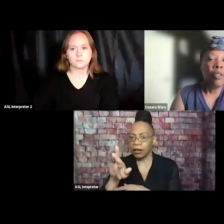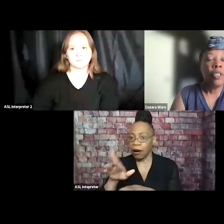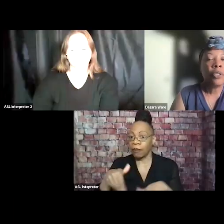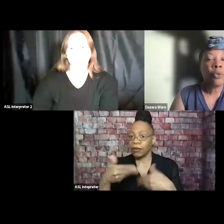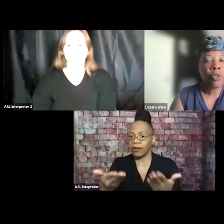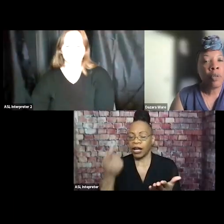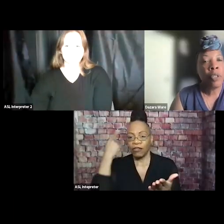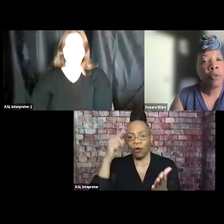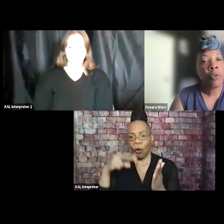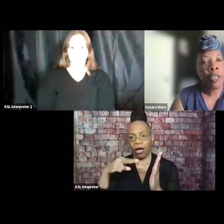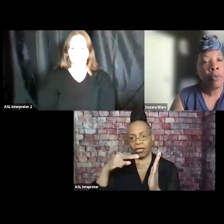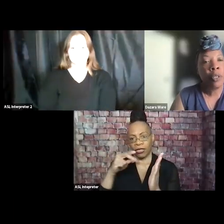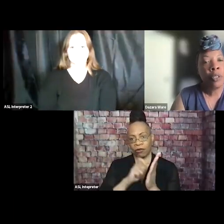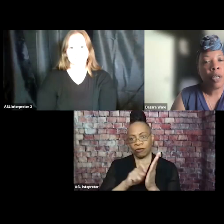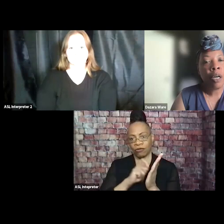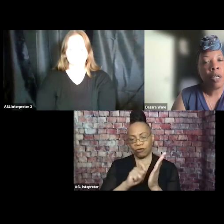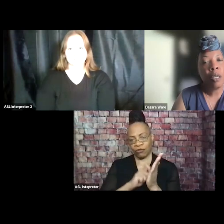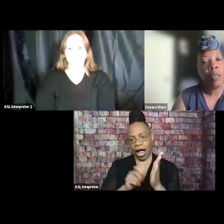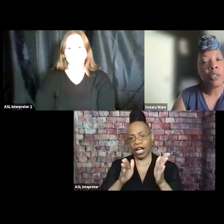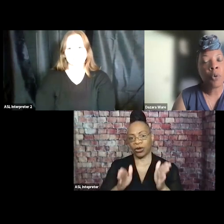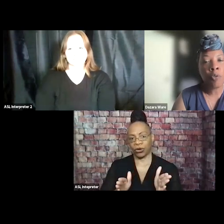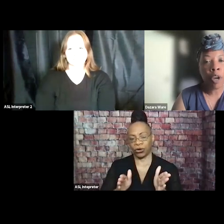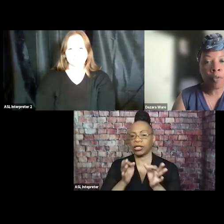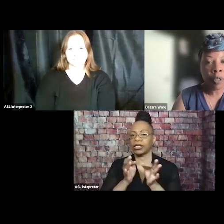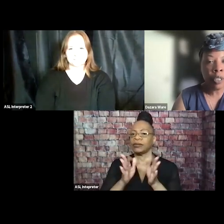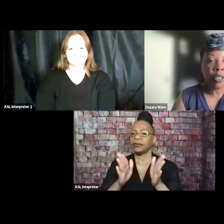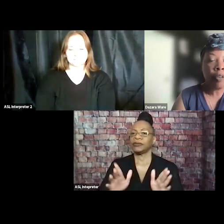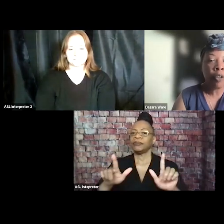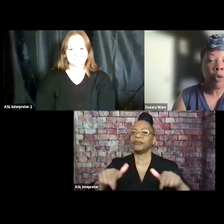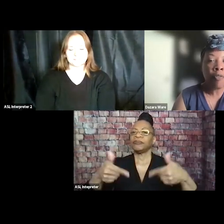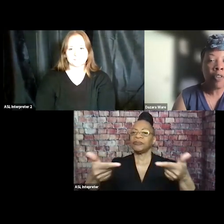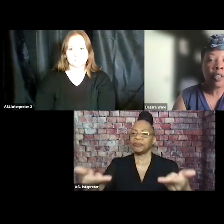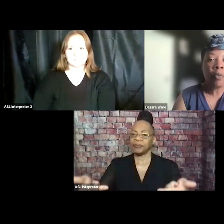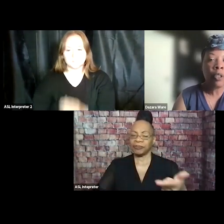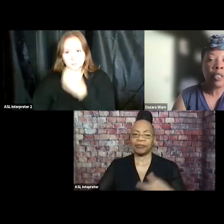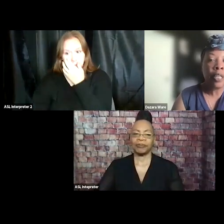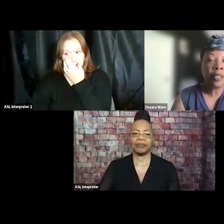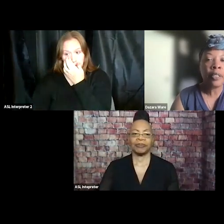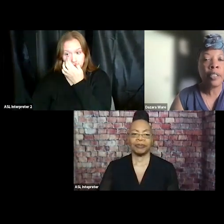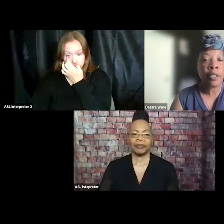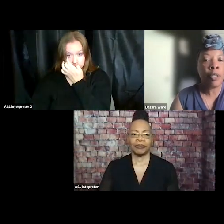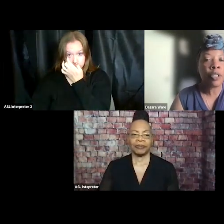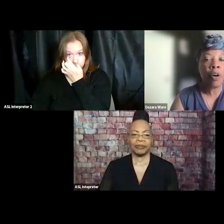One of these tools that we've created was a SOAR for everyone. It's an infographic that really takes into consideration